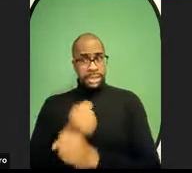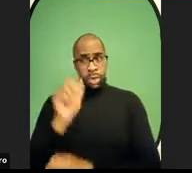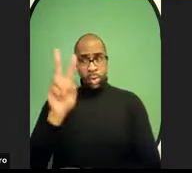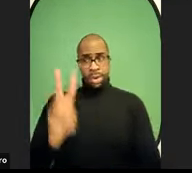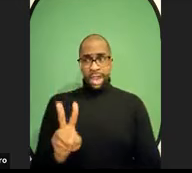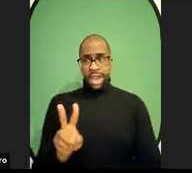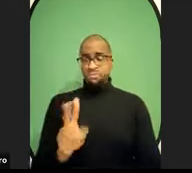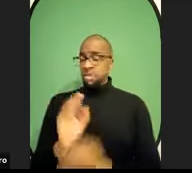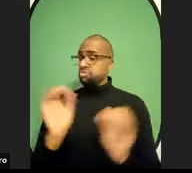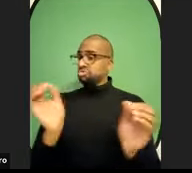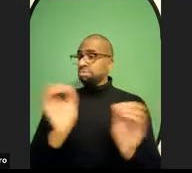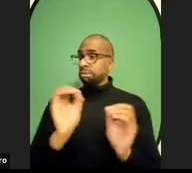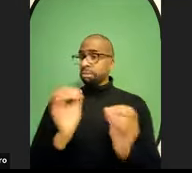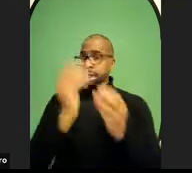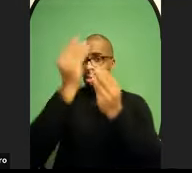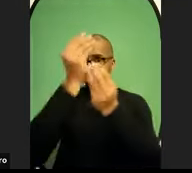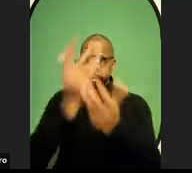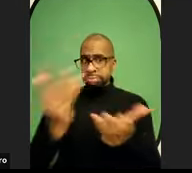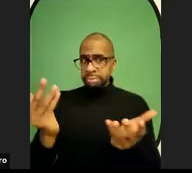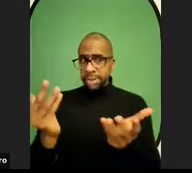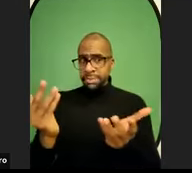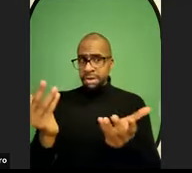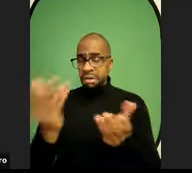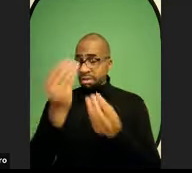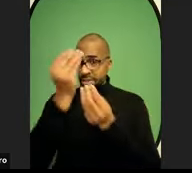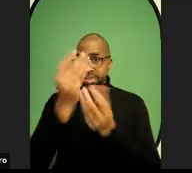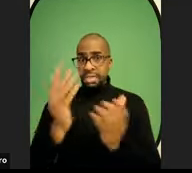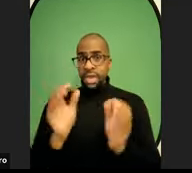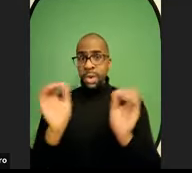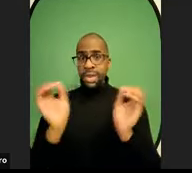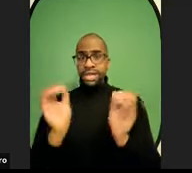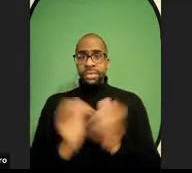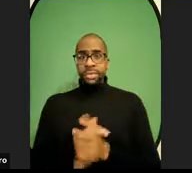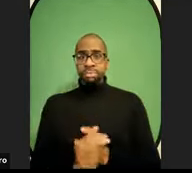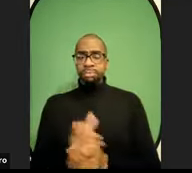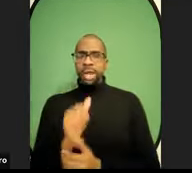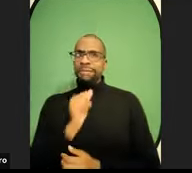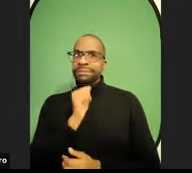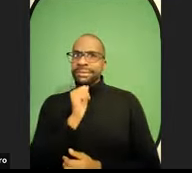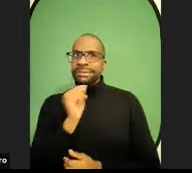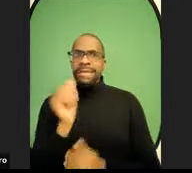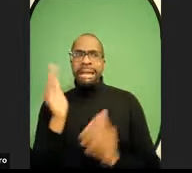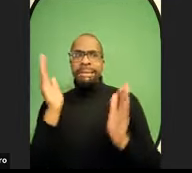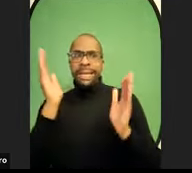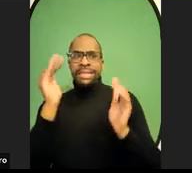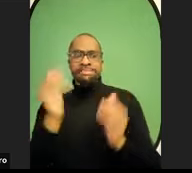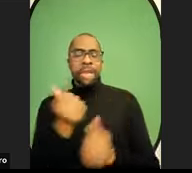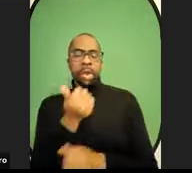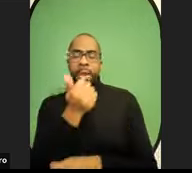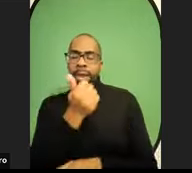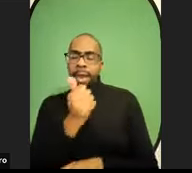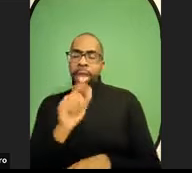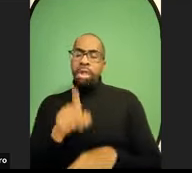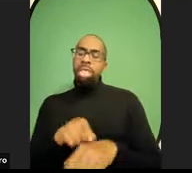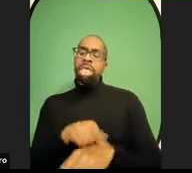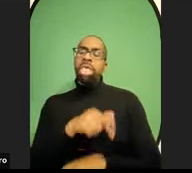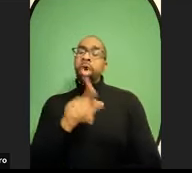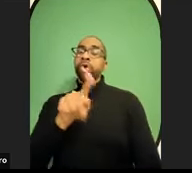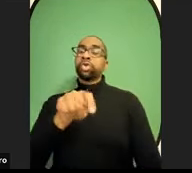half vaccine for the last year and a half, there hasn't been anything. report reported past that reported past that window. So I will reported past that window. So I would not expect that there